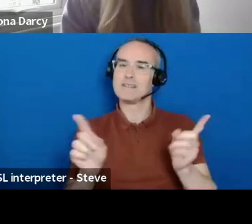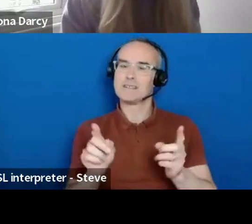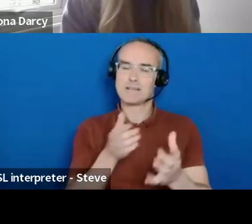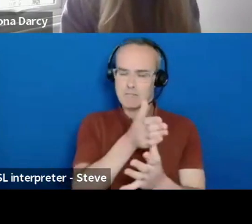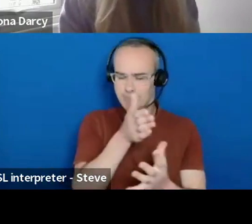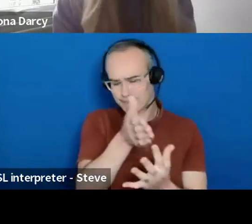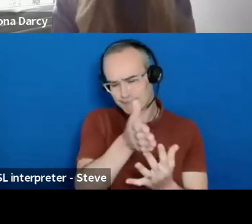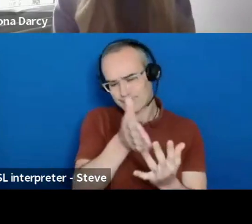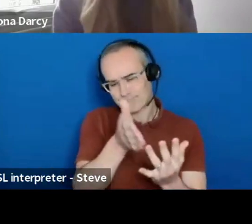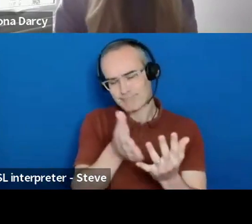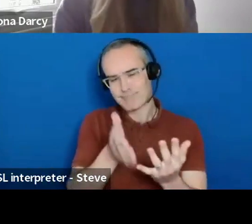Amelia: Okay. Brilliant. Thank you. Alex.